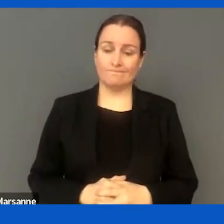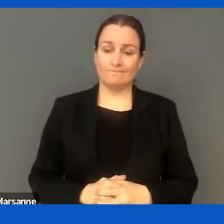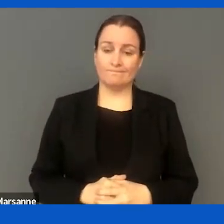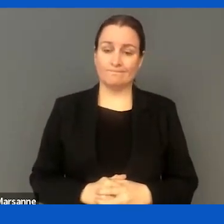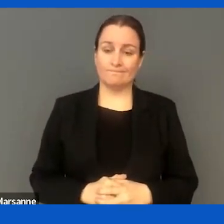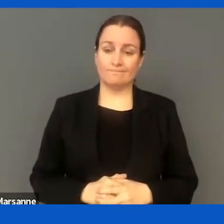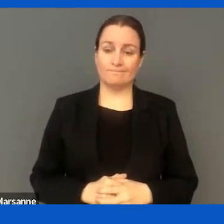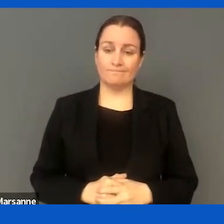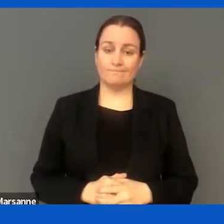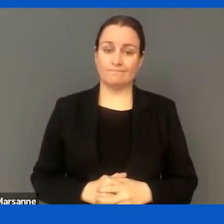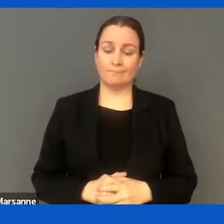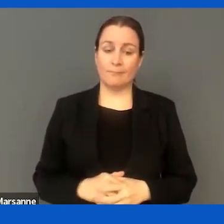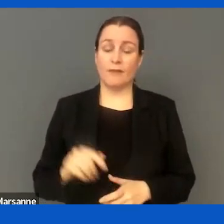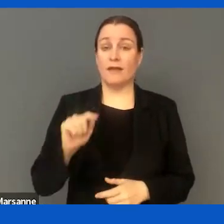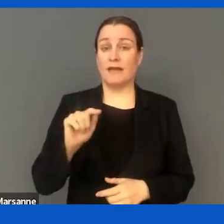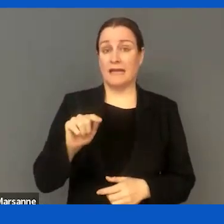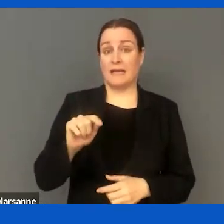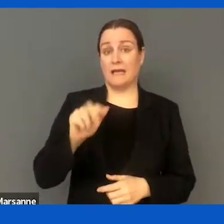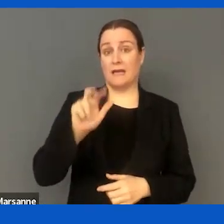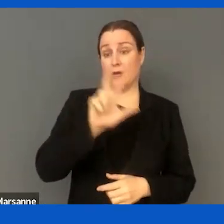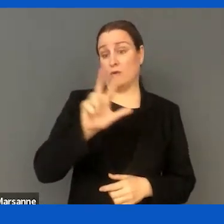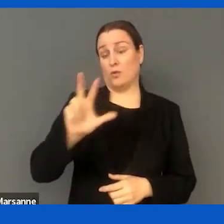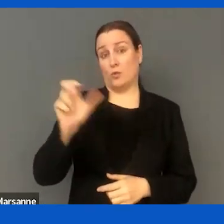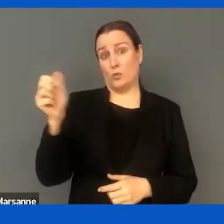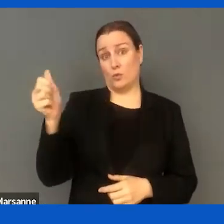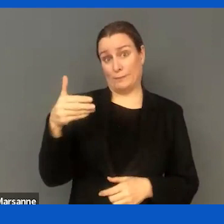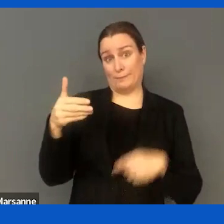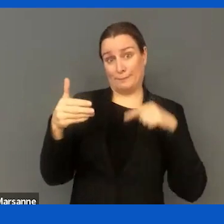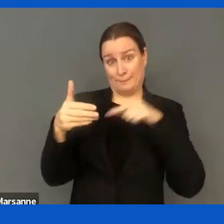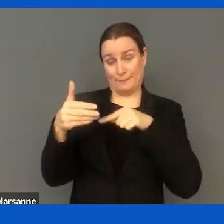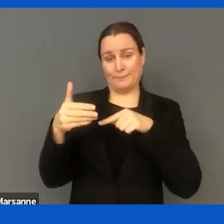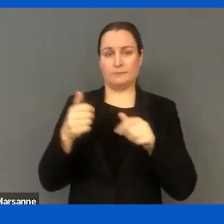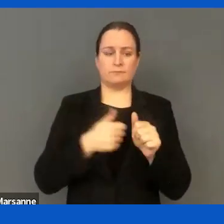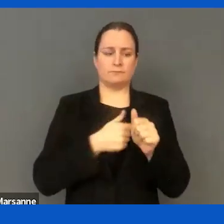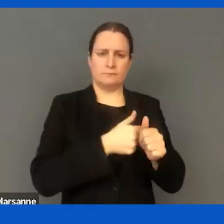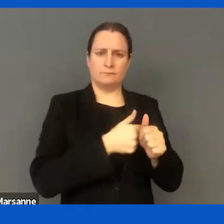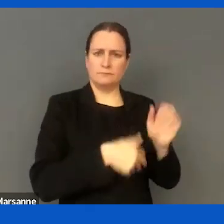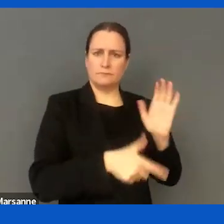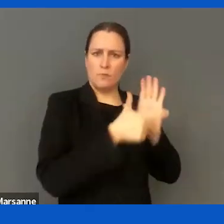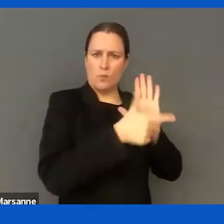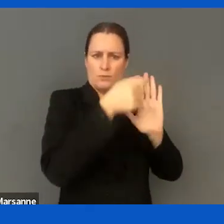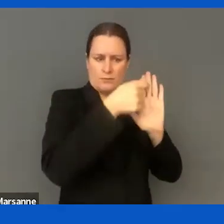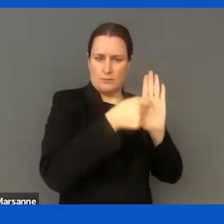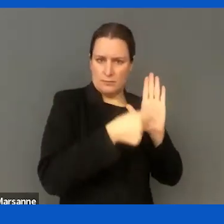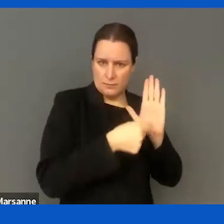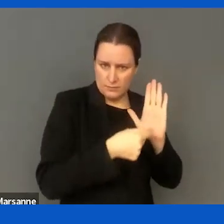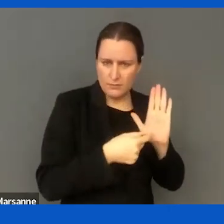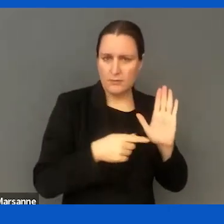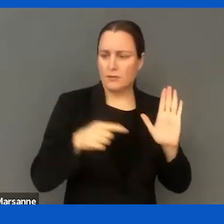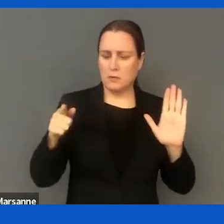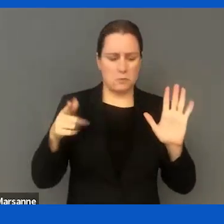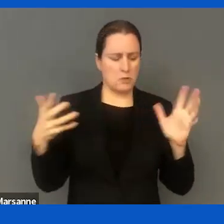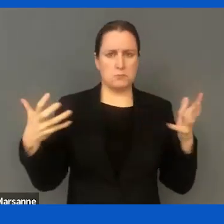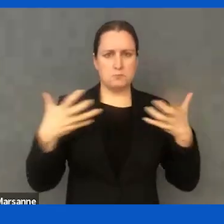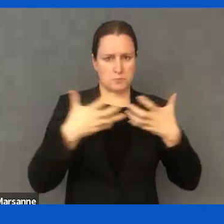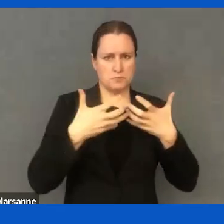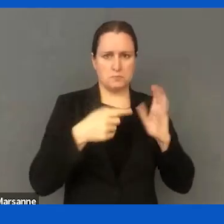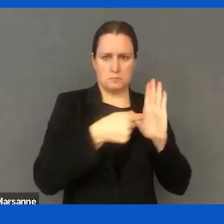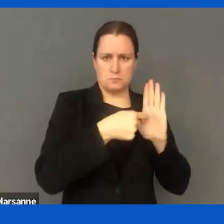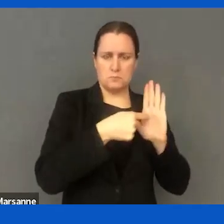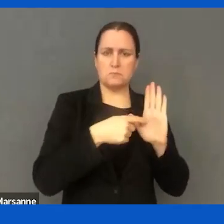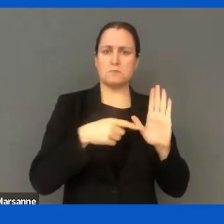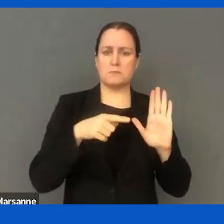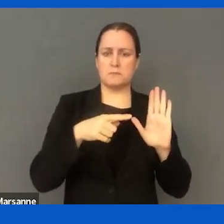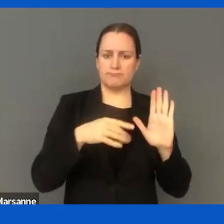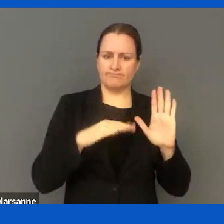Accessibility Directive talk about harmonizing the standard of EN that I think everyone here